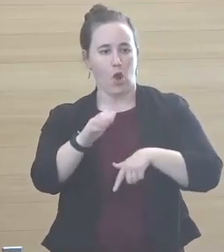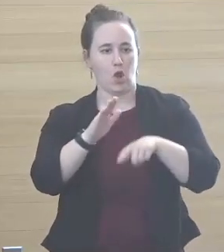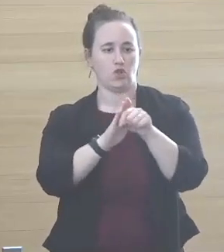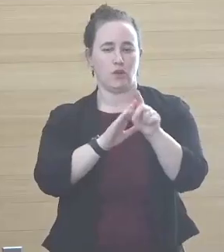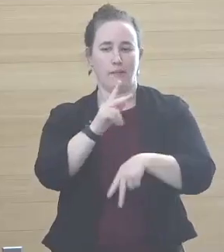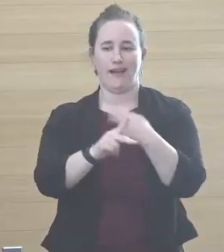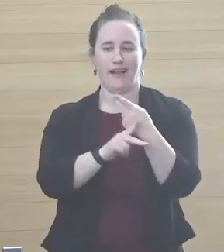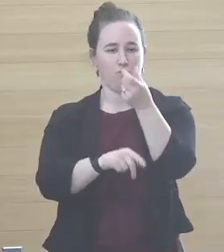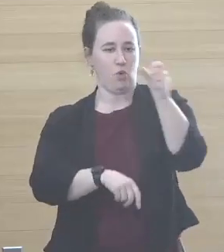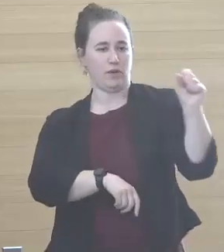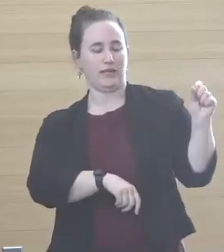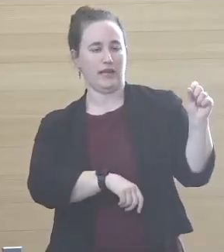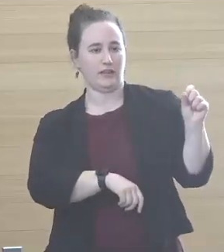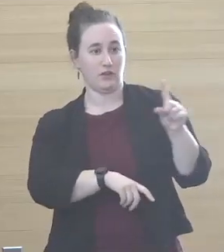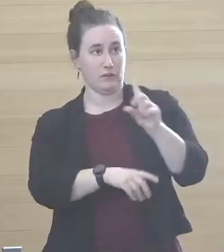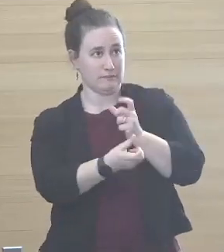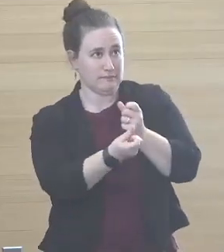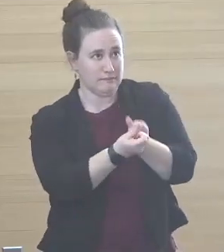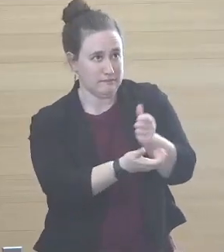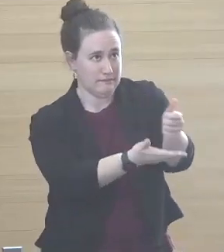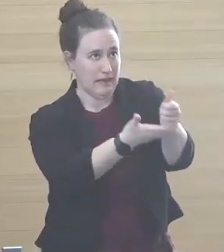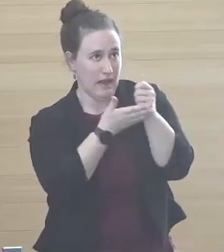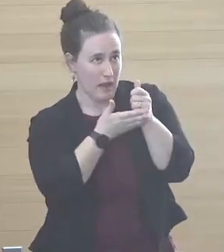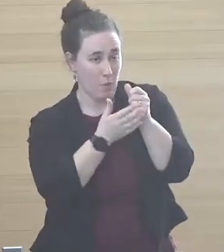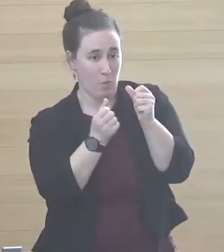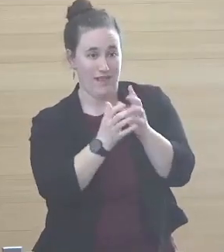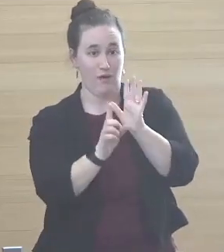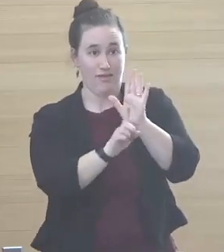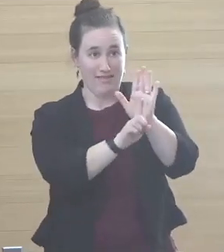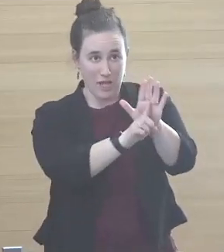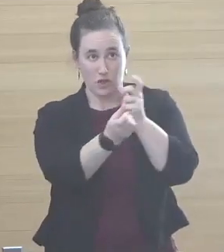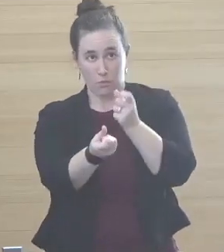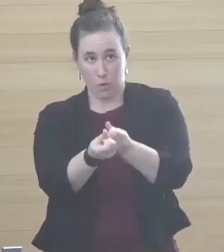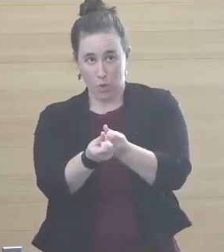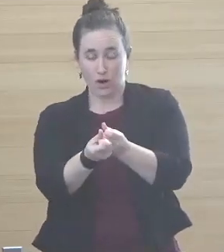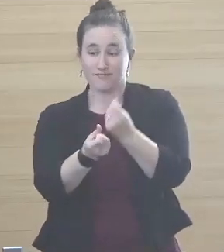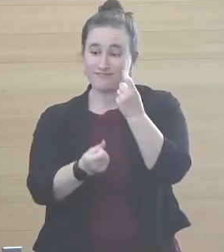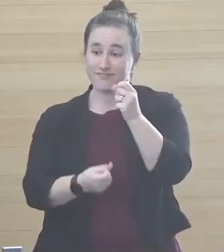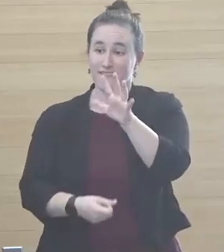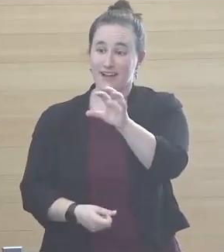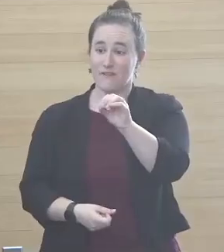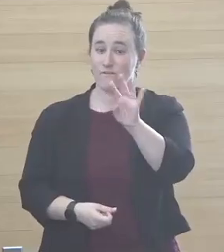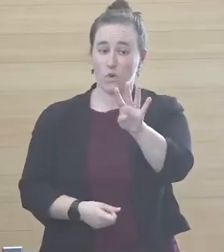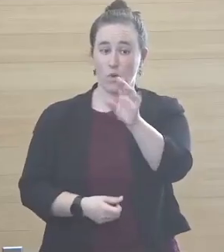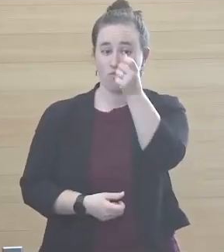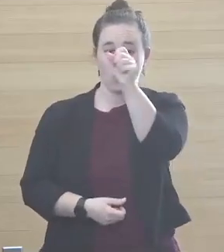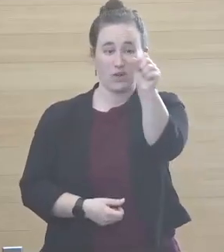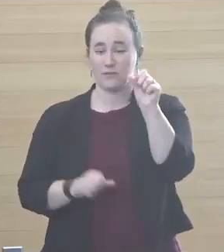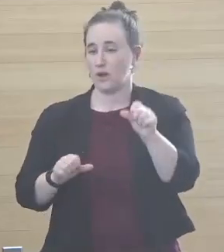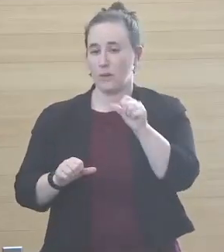So without the Black Panther Party support, the 504 protests would not have been able to last as long as they